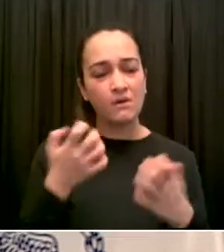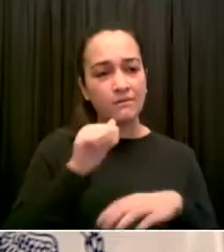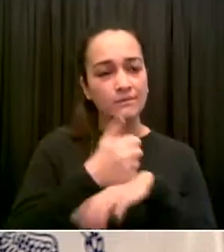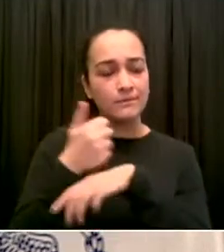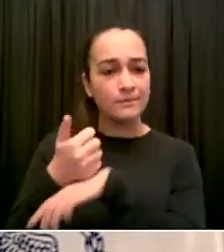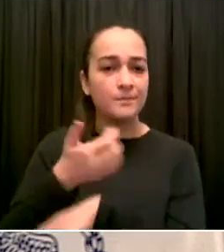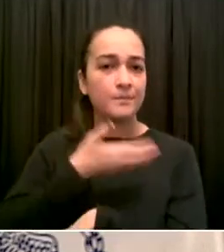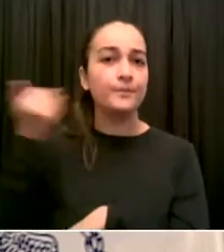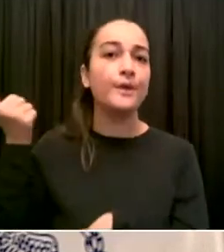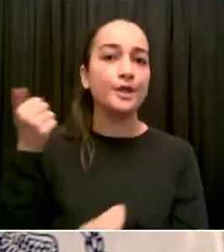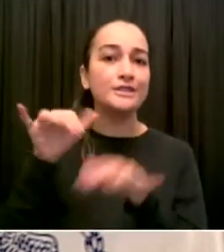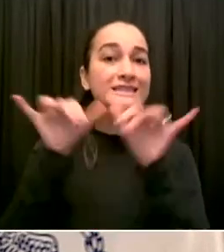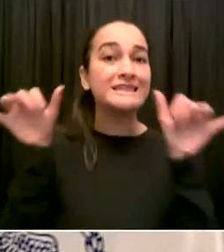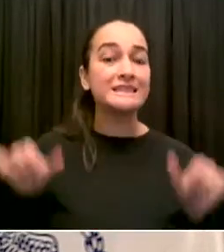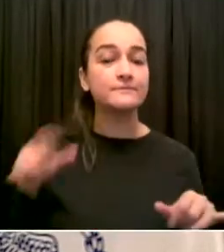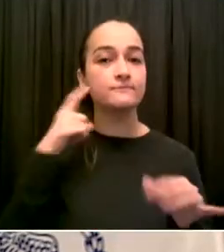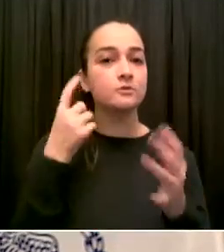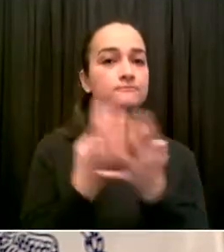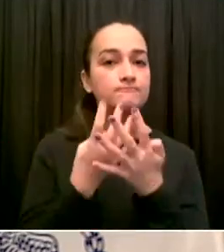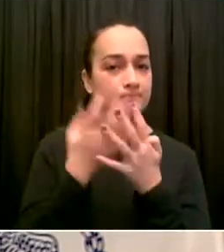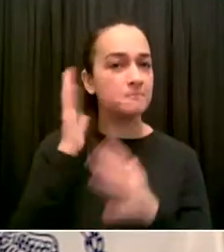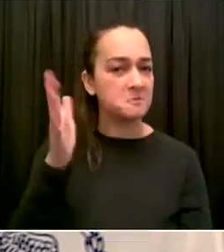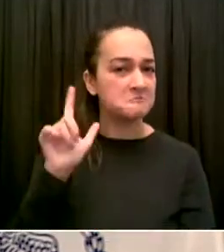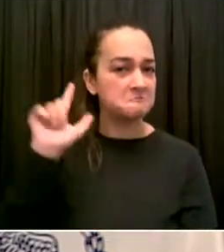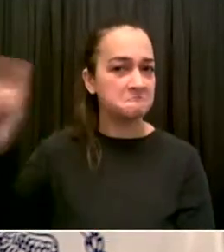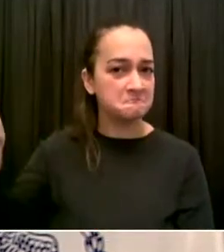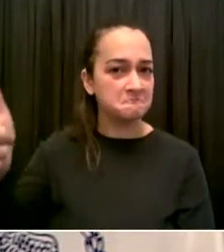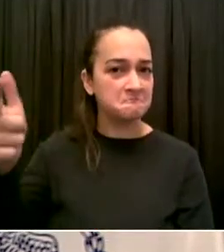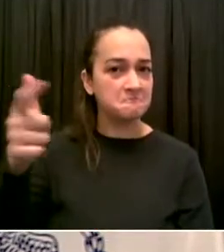WE HAD PROFOUND PROBLEMS TO ADDRESS RIGHT NOW BUT WE HAVE TO ALSO STAY FOCUSED ON THE